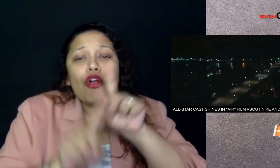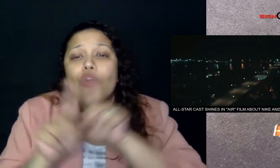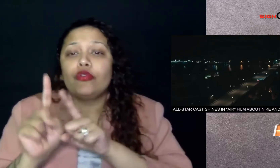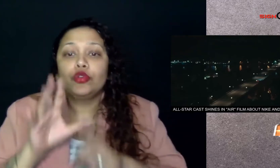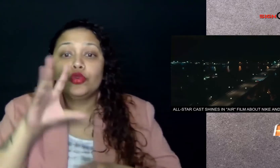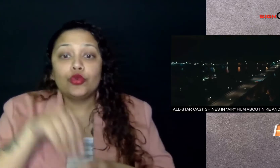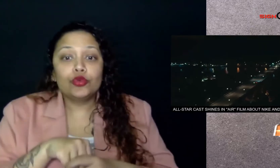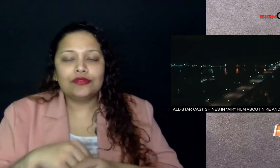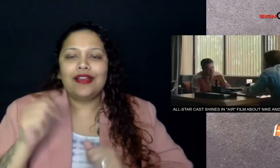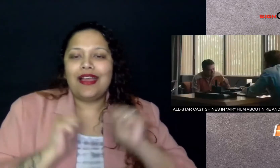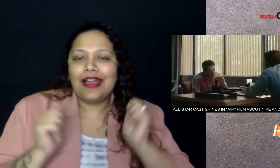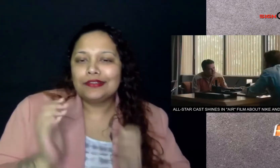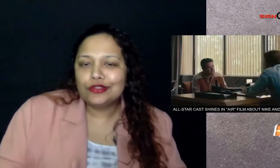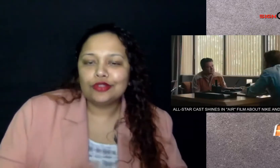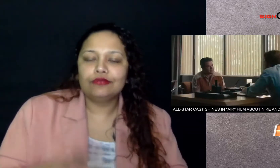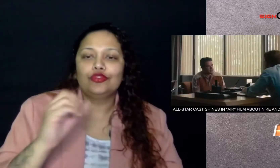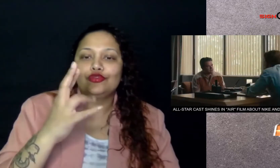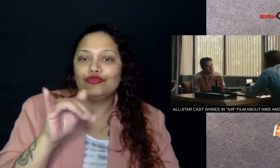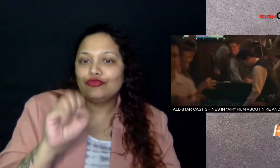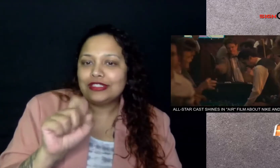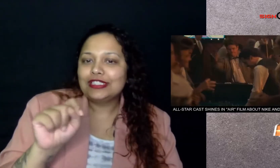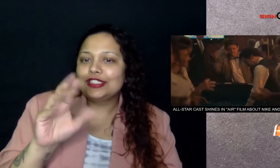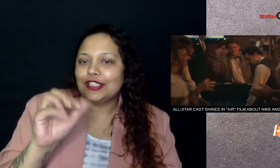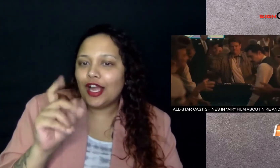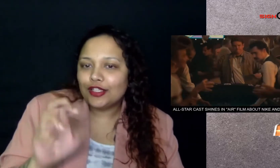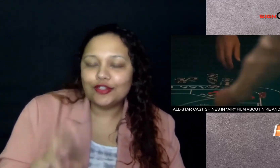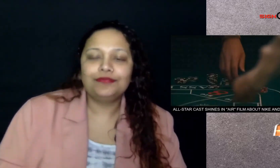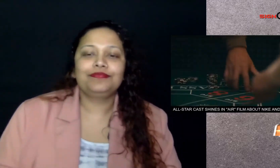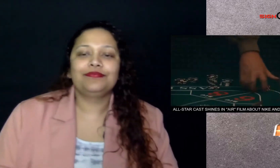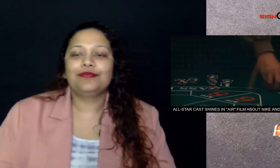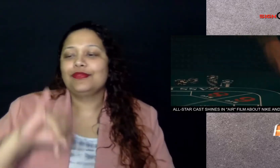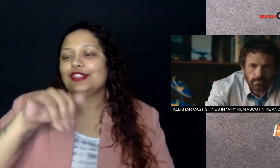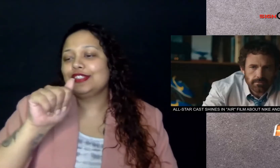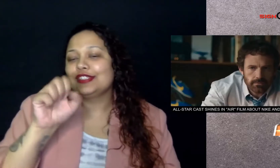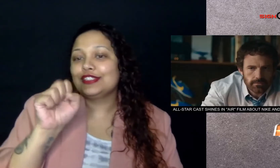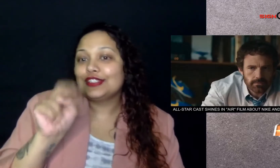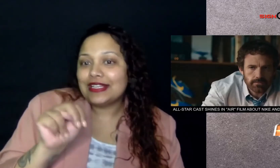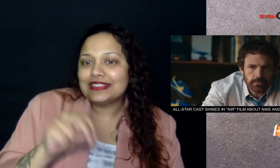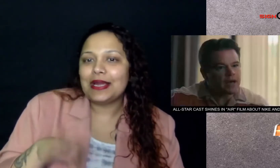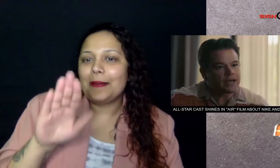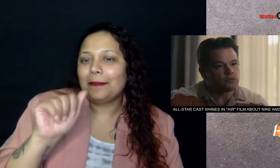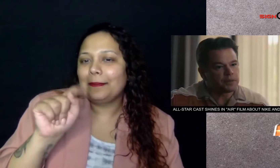other stars include actors Chris Tucker and Jason Bateman